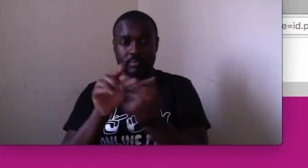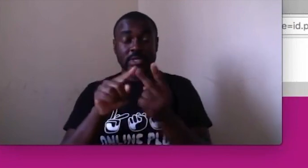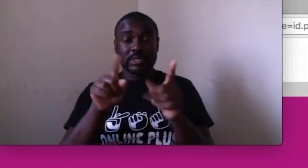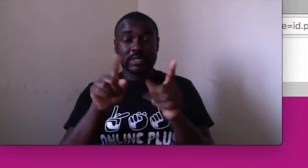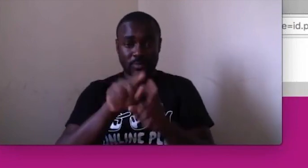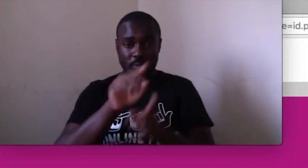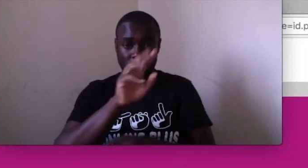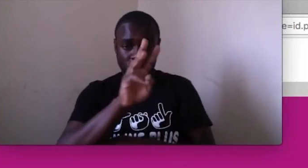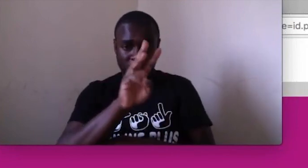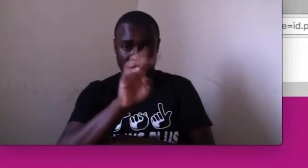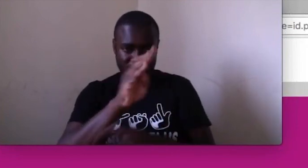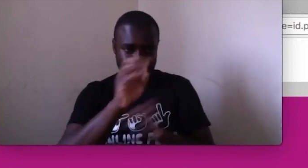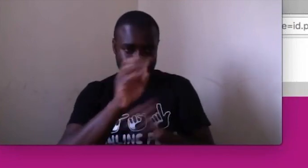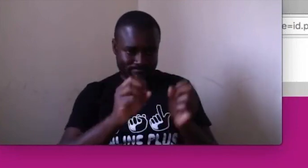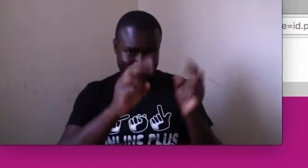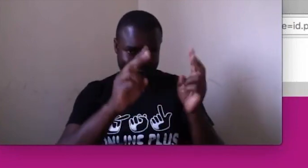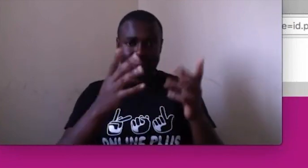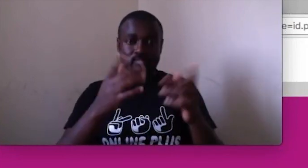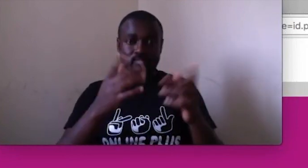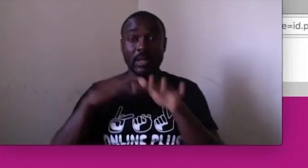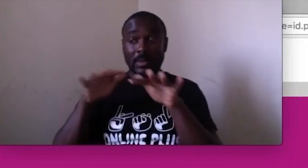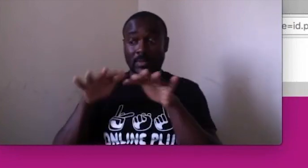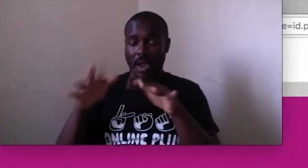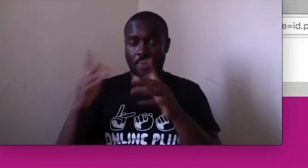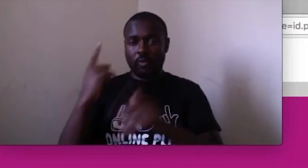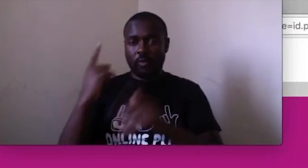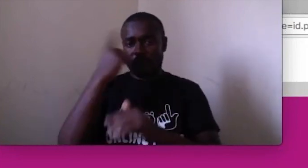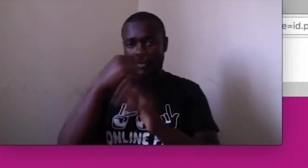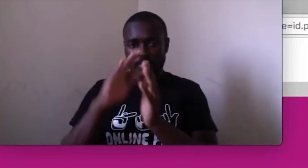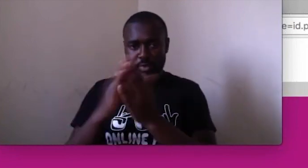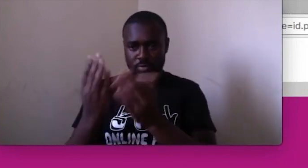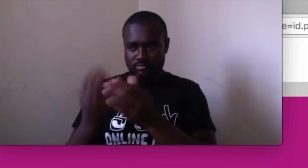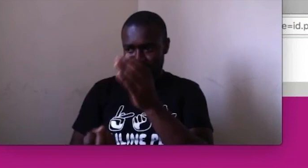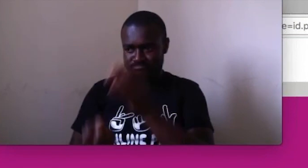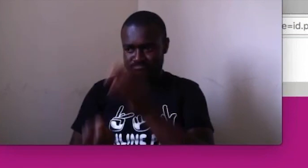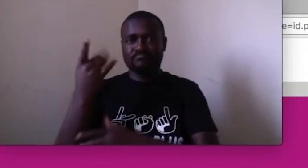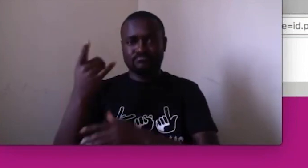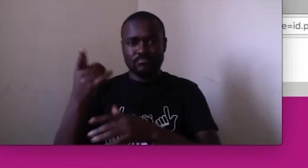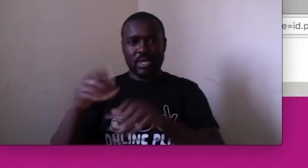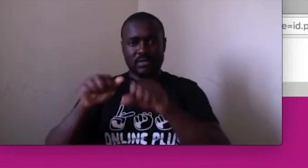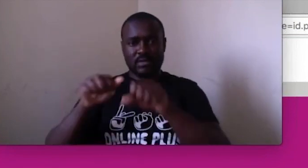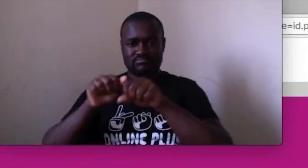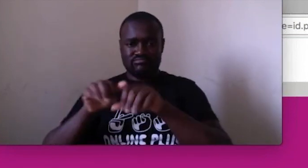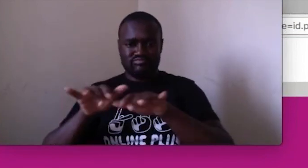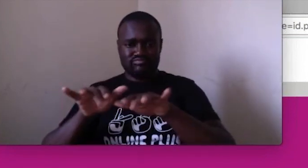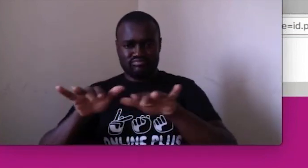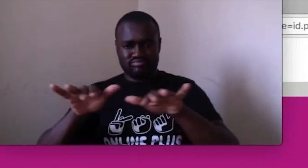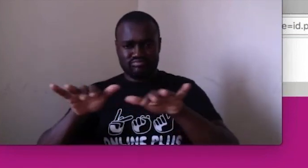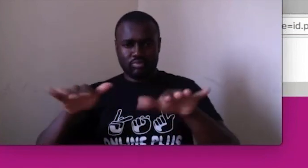I put it on Play store also, in the web also I used Facebook as well